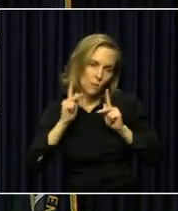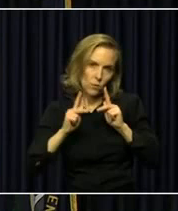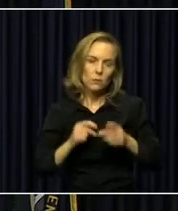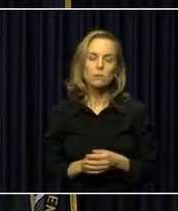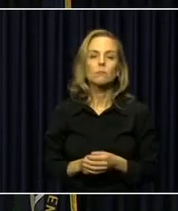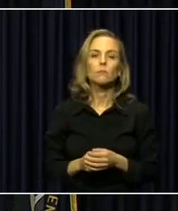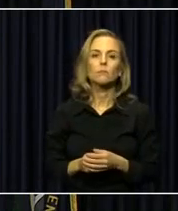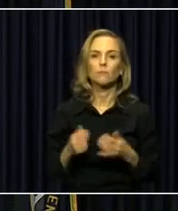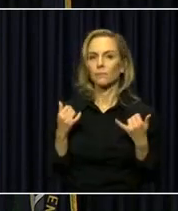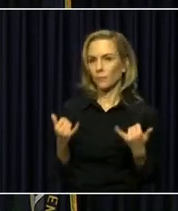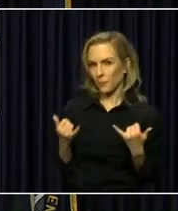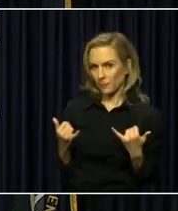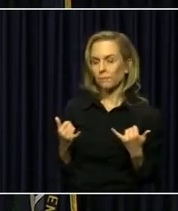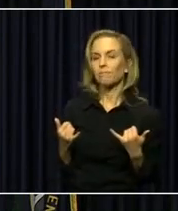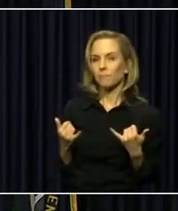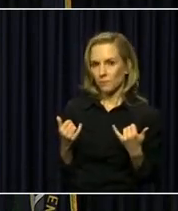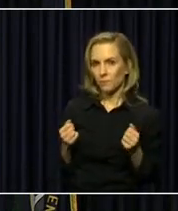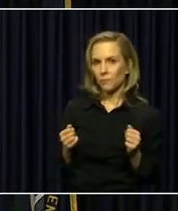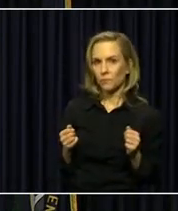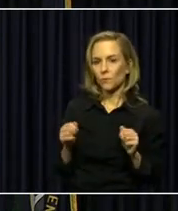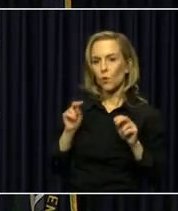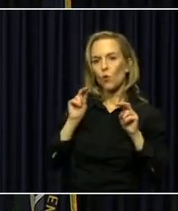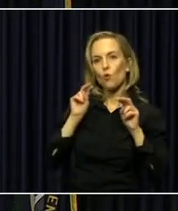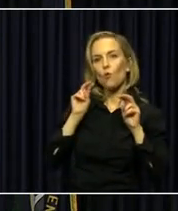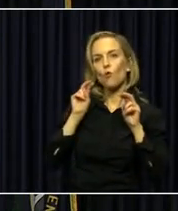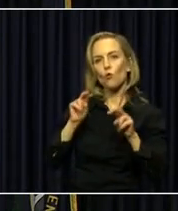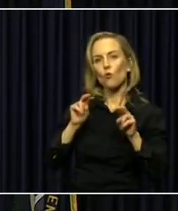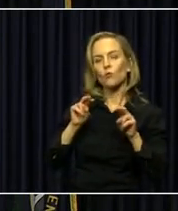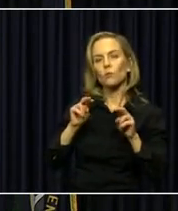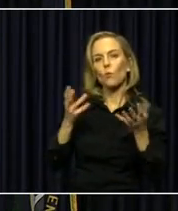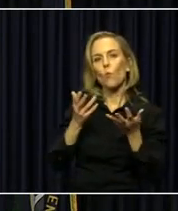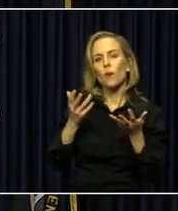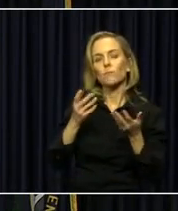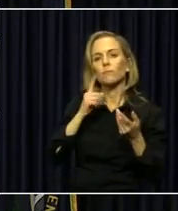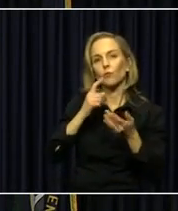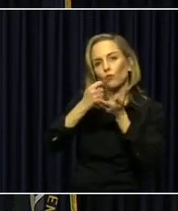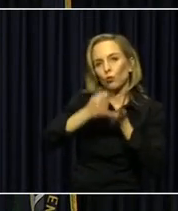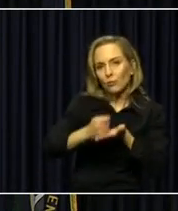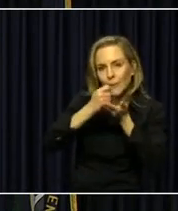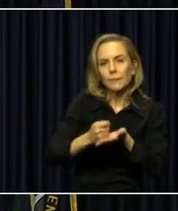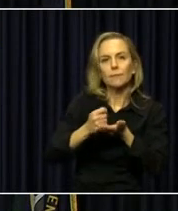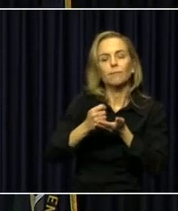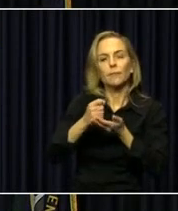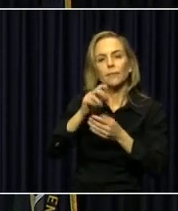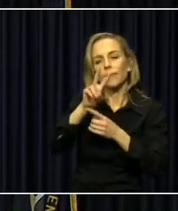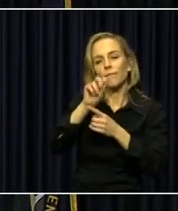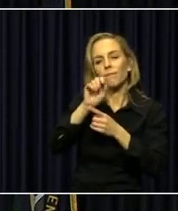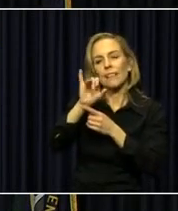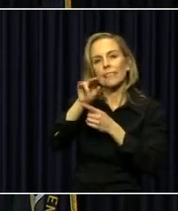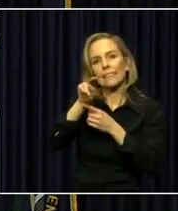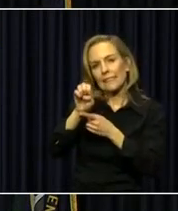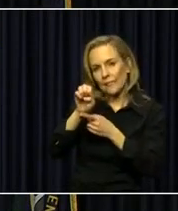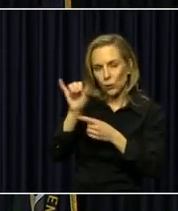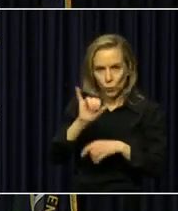WE'VE HAD, THOUGH IF YOU LOOK AT A THREE-DAY AVERAGE, I MENTIONED I EXPECTED YESTERDAY'S TO BE